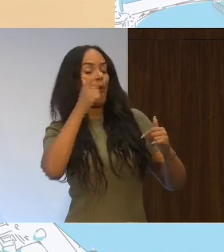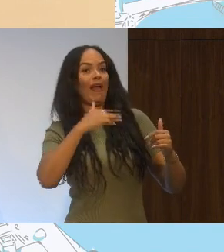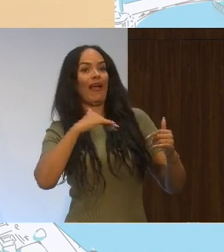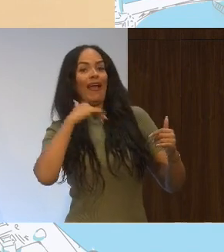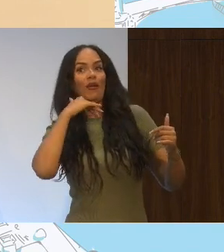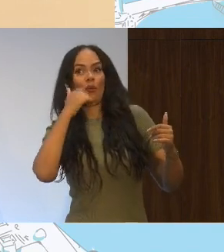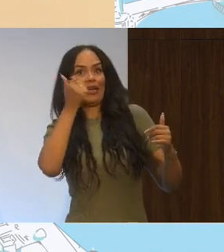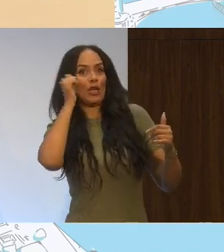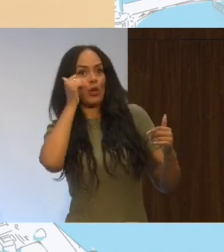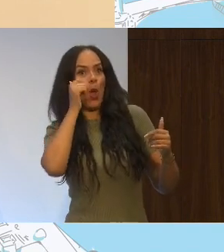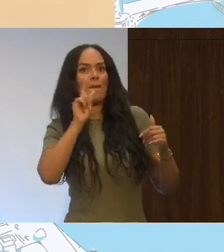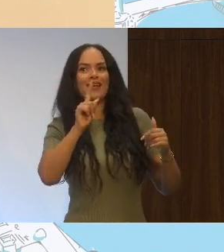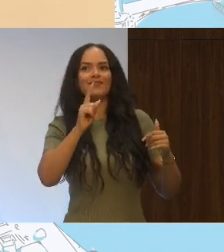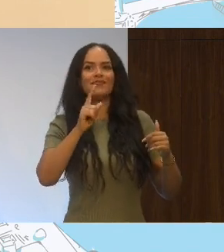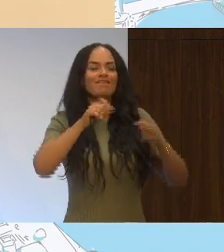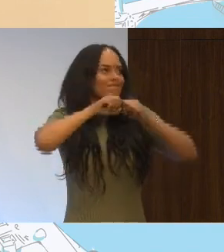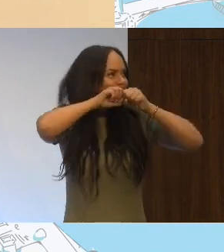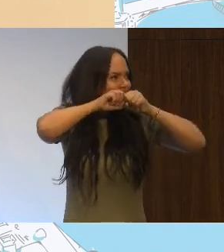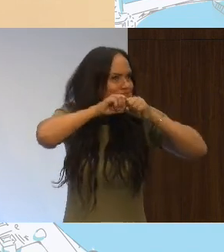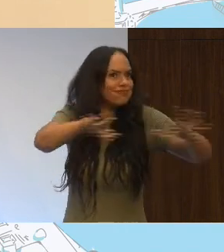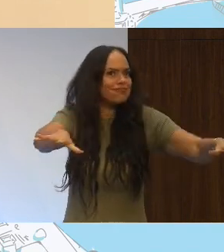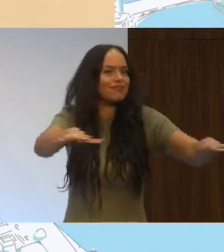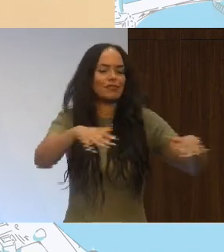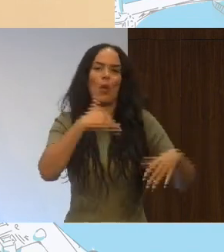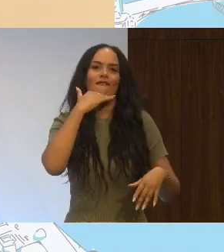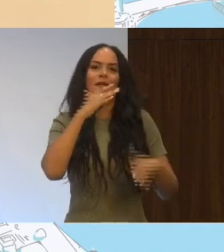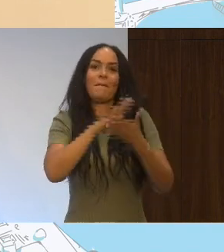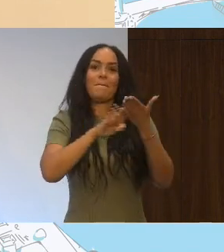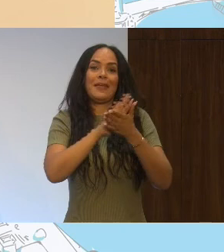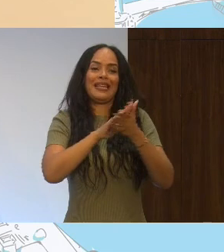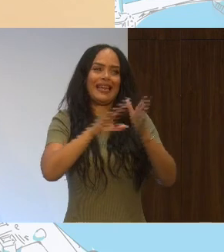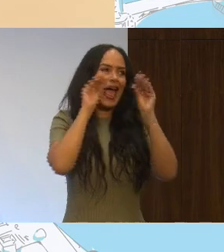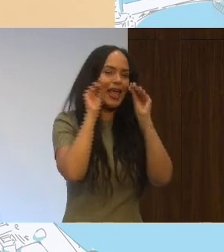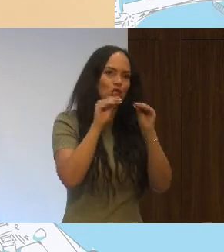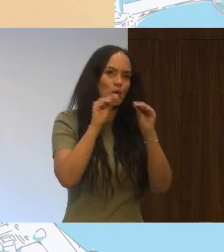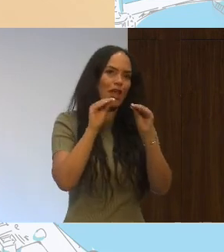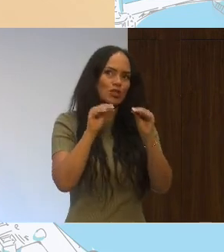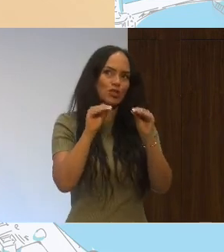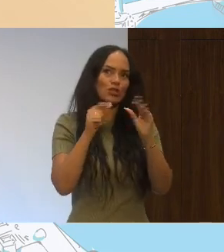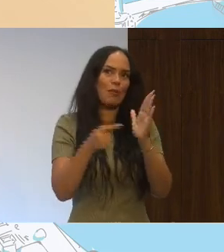So I would rather advocate make education. As you know, education always works.